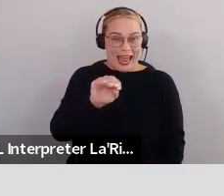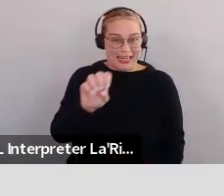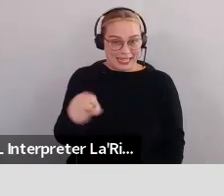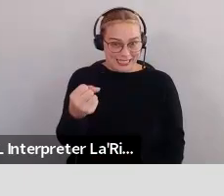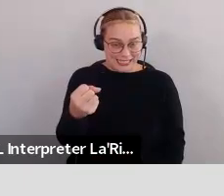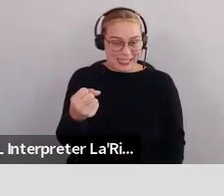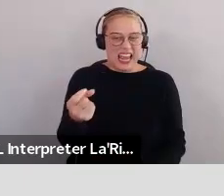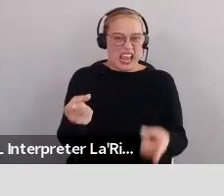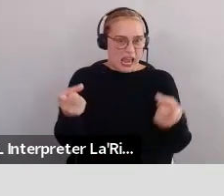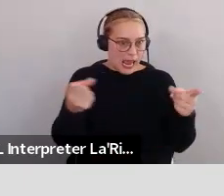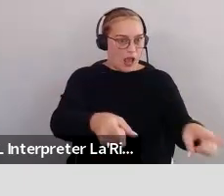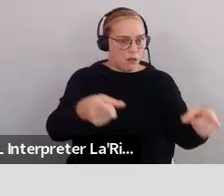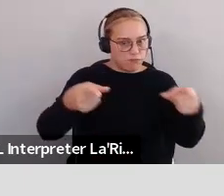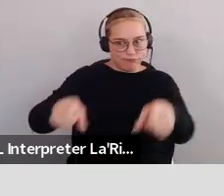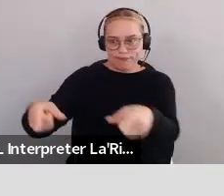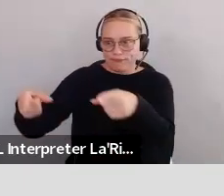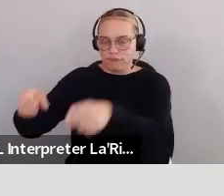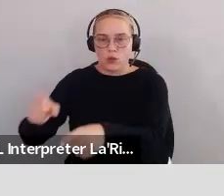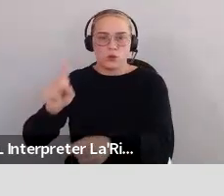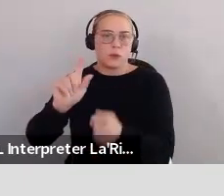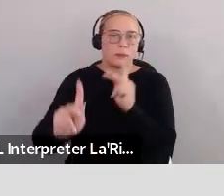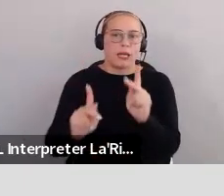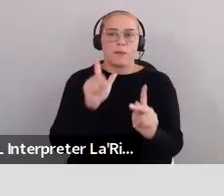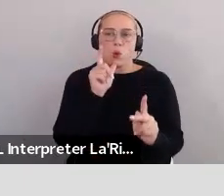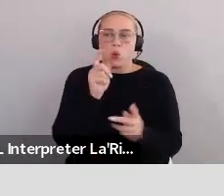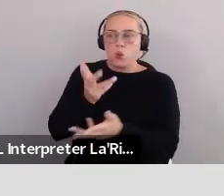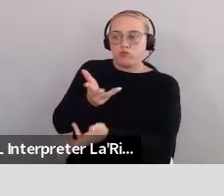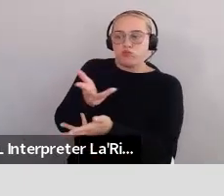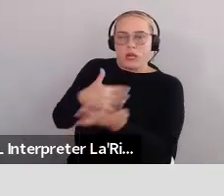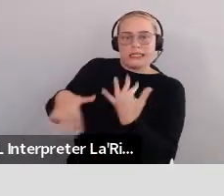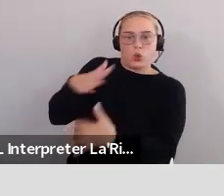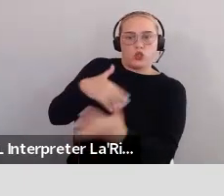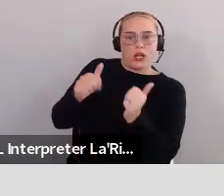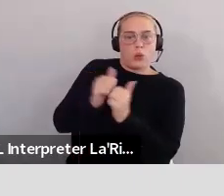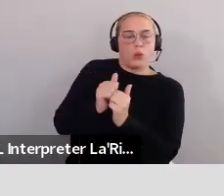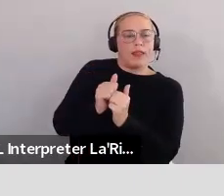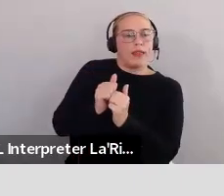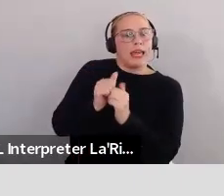based on the association they have with the disabled person. This also, in